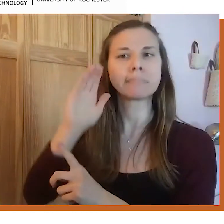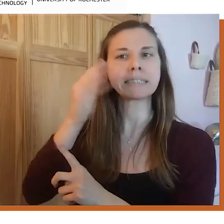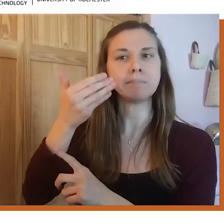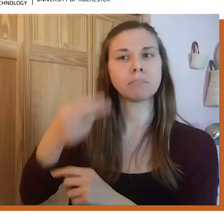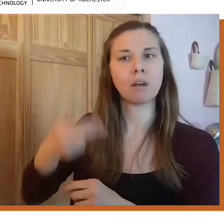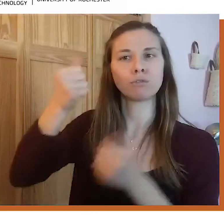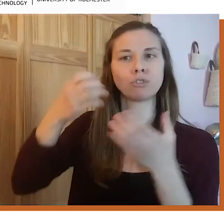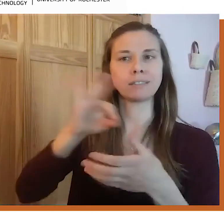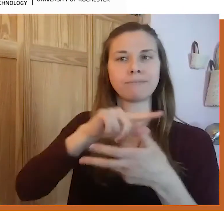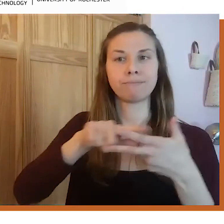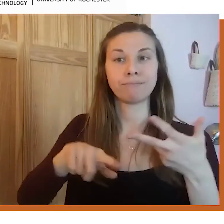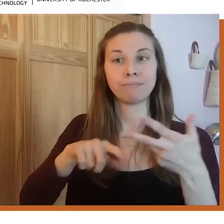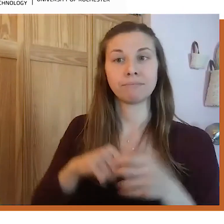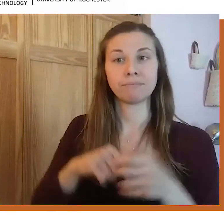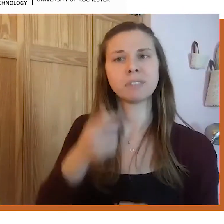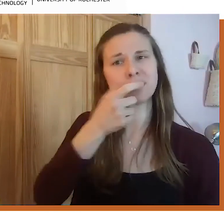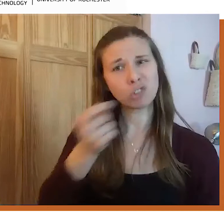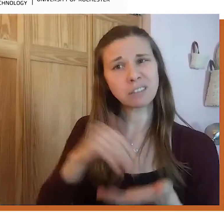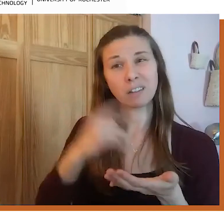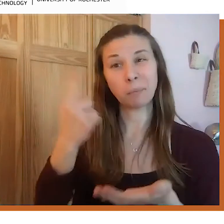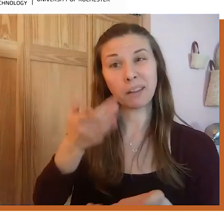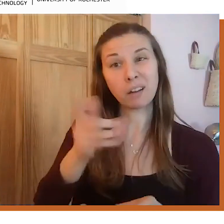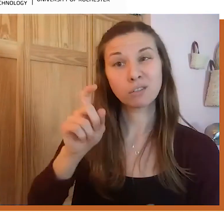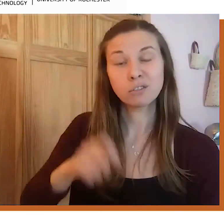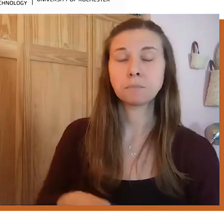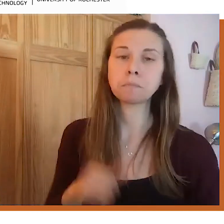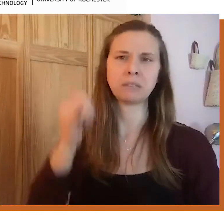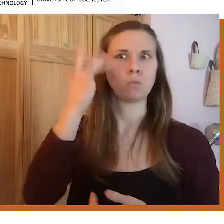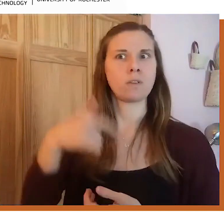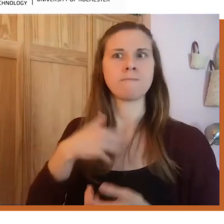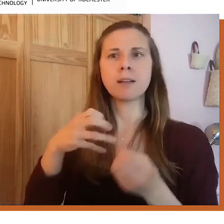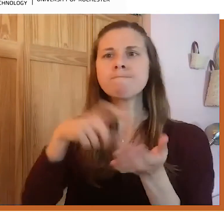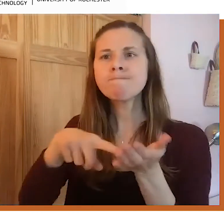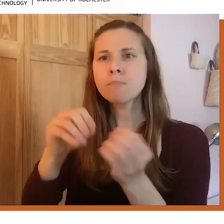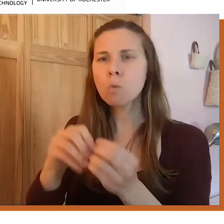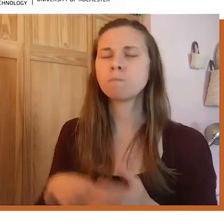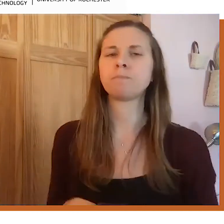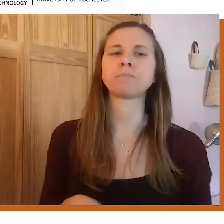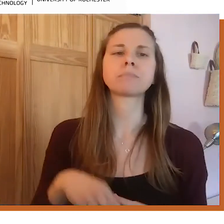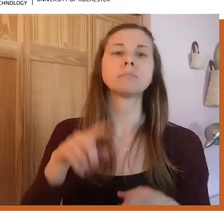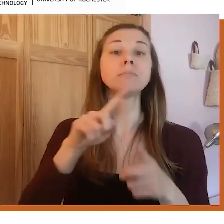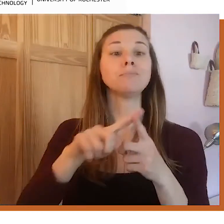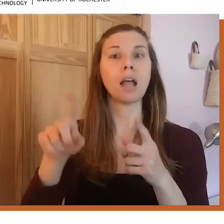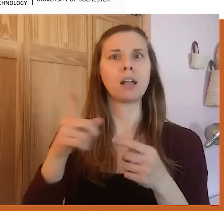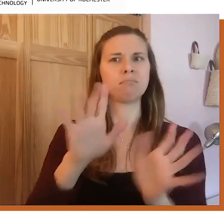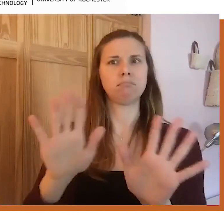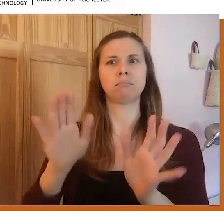have a higher chance of experiencing these consequences that are negative, interesting to discuss and to see...